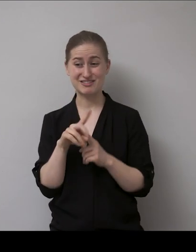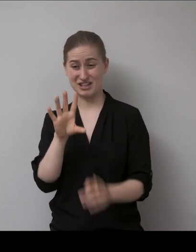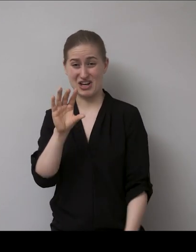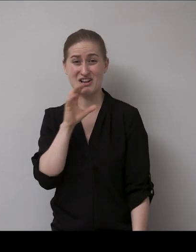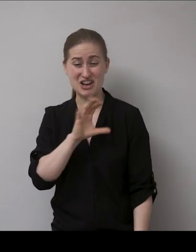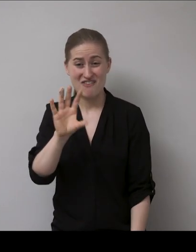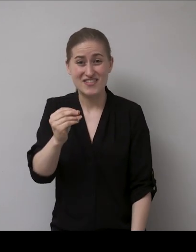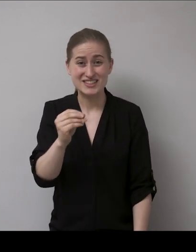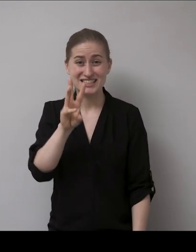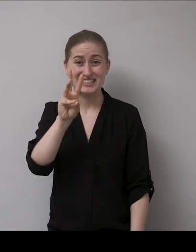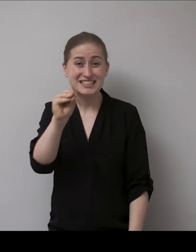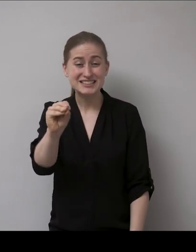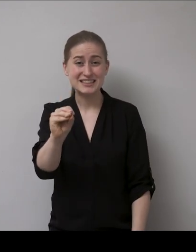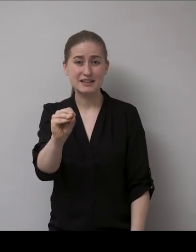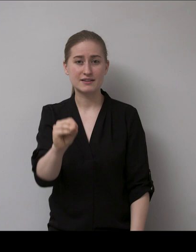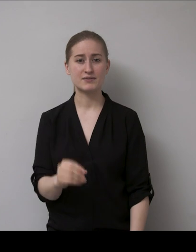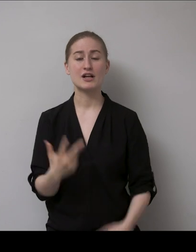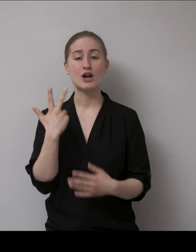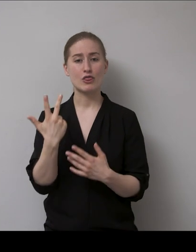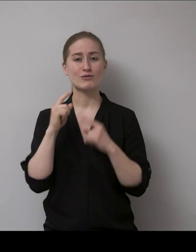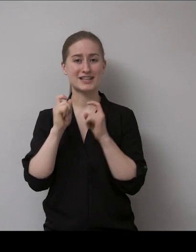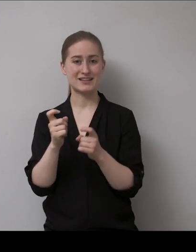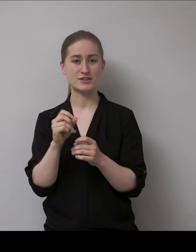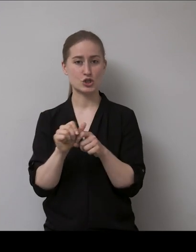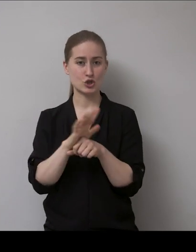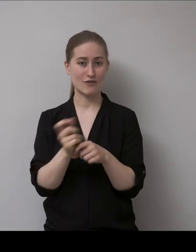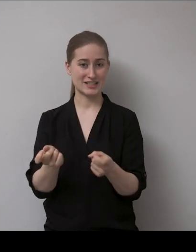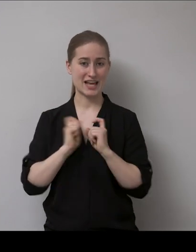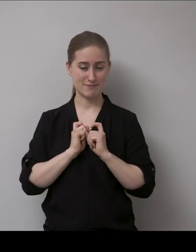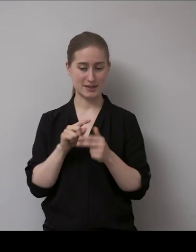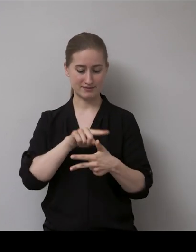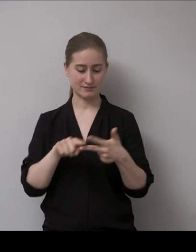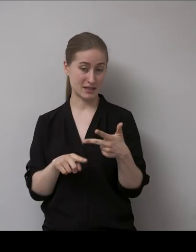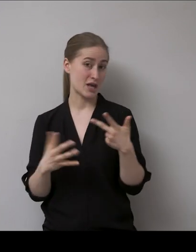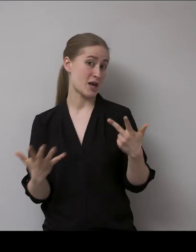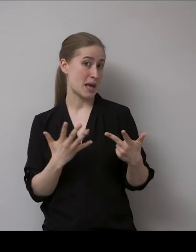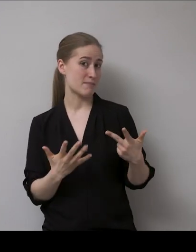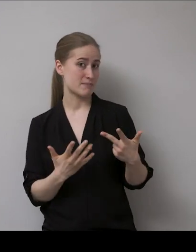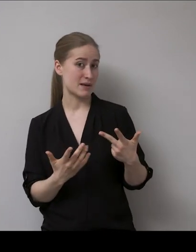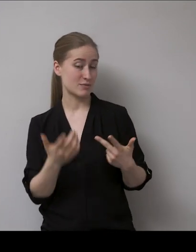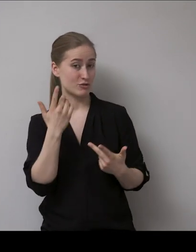Here are three gifts that COVID gave me. You may also find these through in your life.